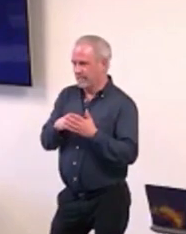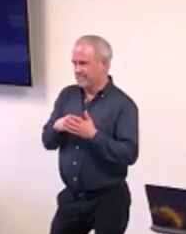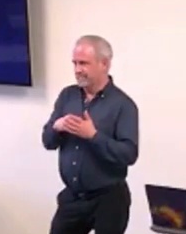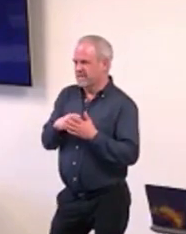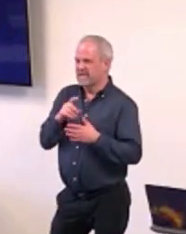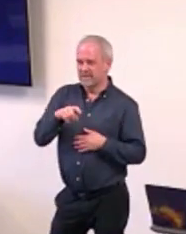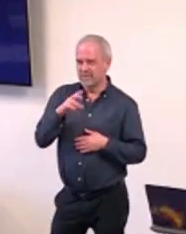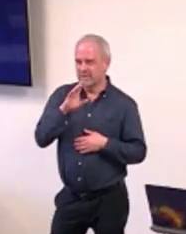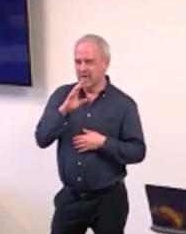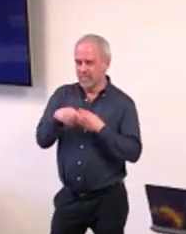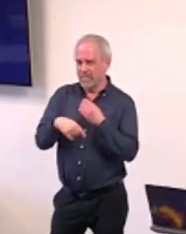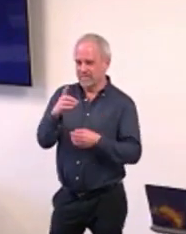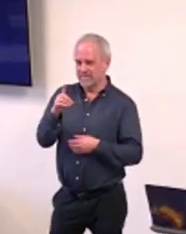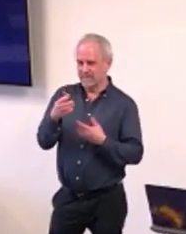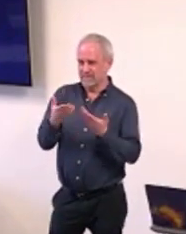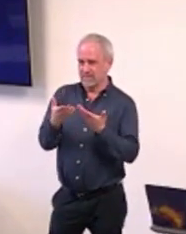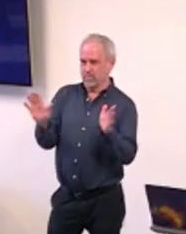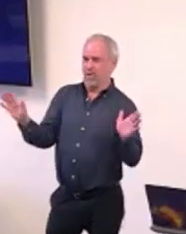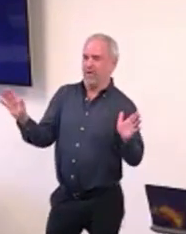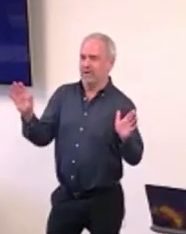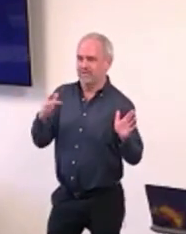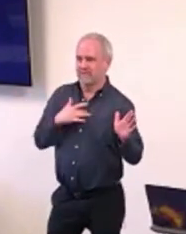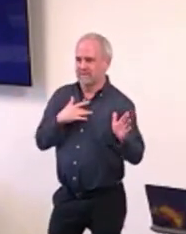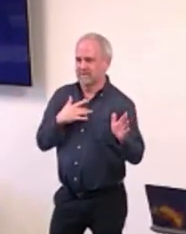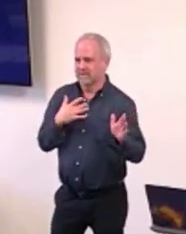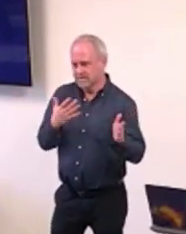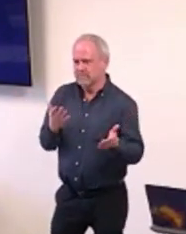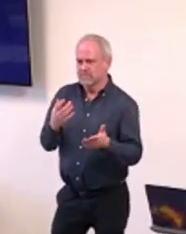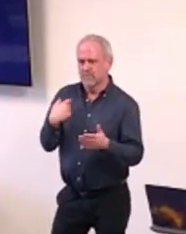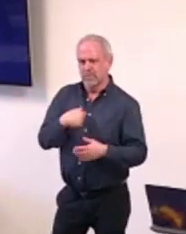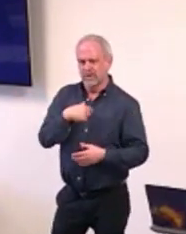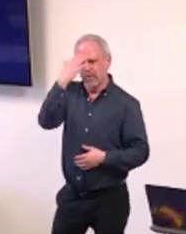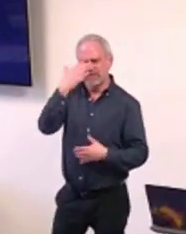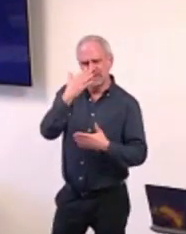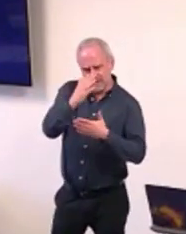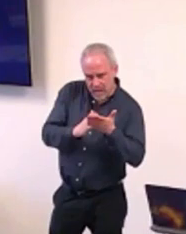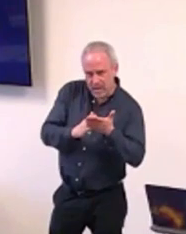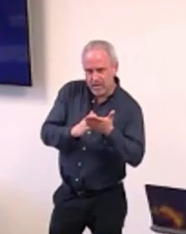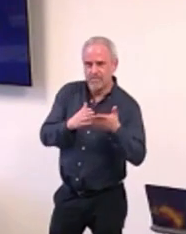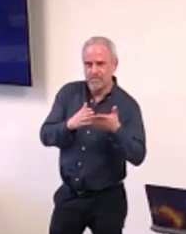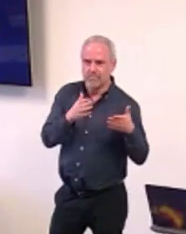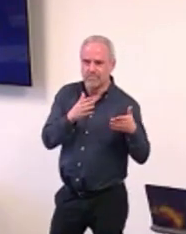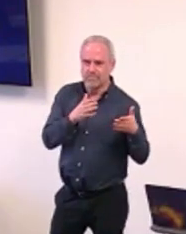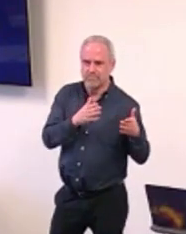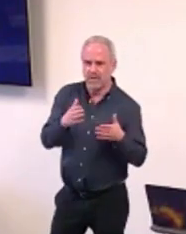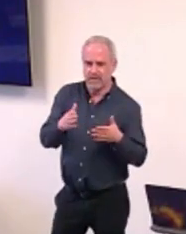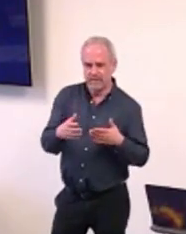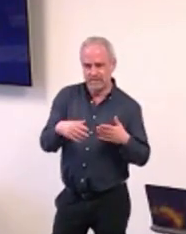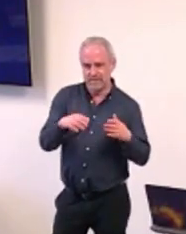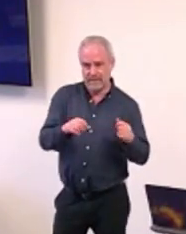So we know some of the typical ways in which disability is created. Violence, right?